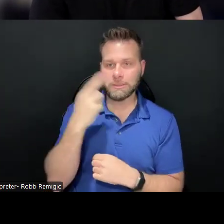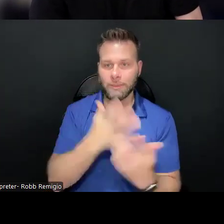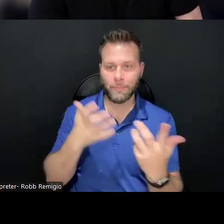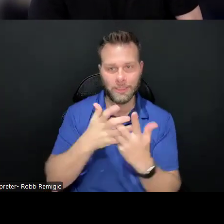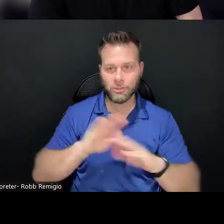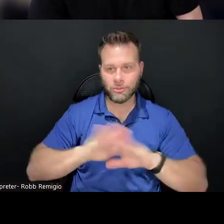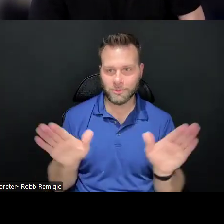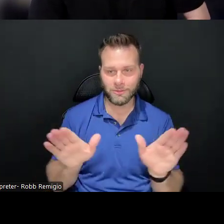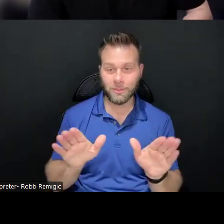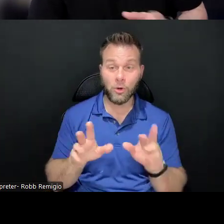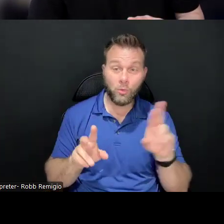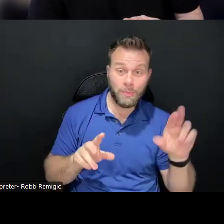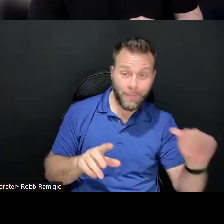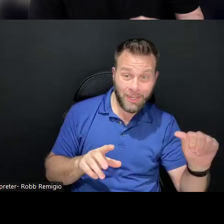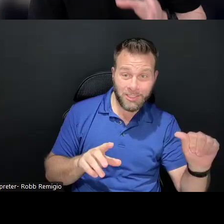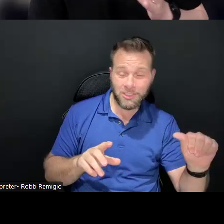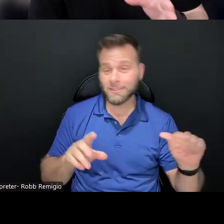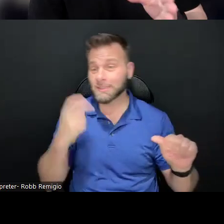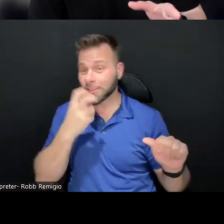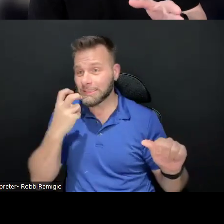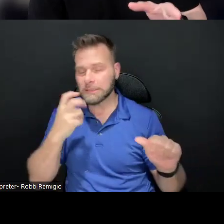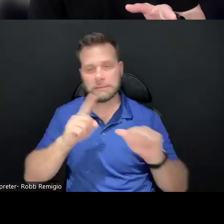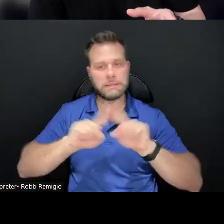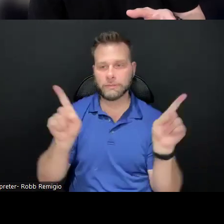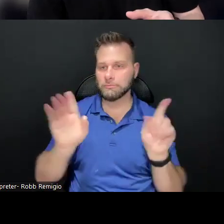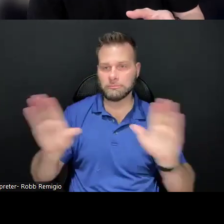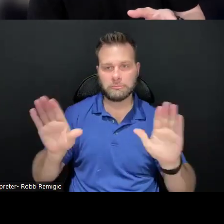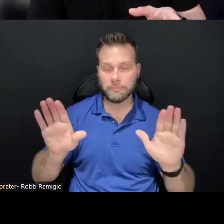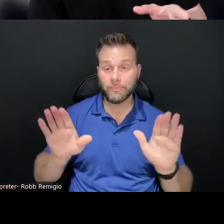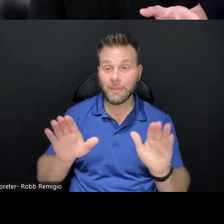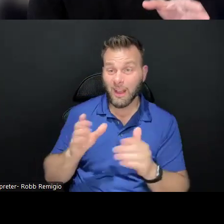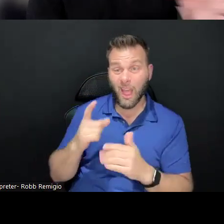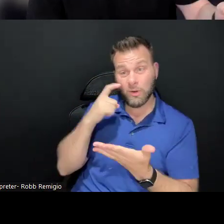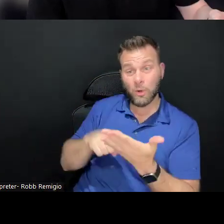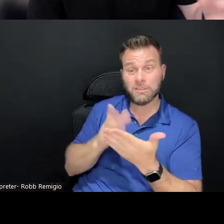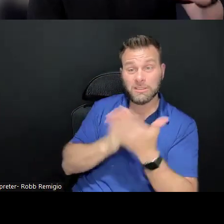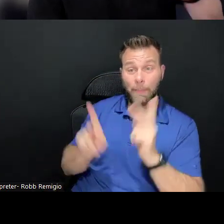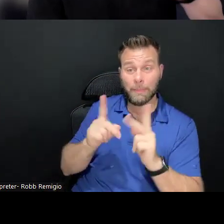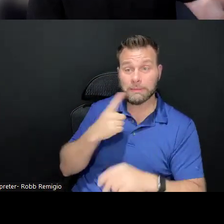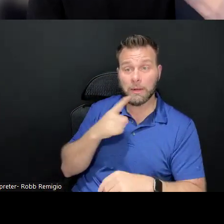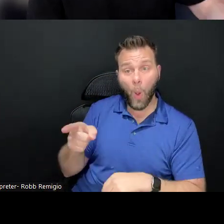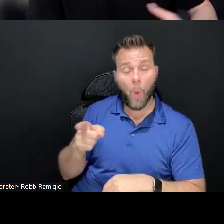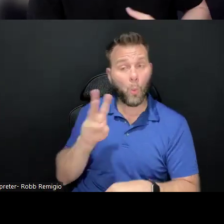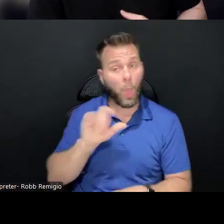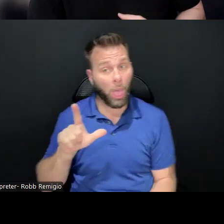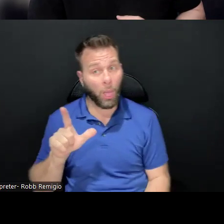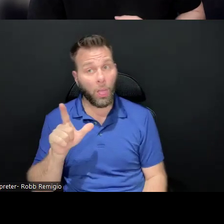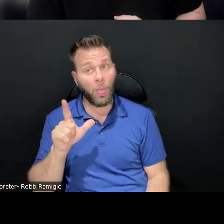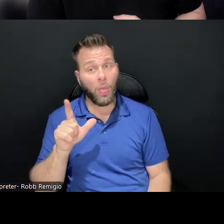It has nothing to do with Believe it or not, I have actually seen people say that I have said to them, well, I'm